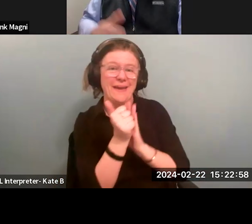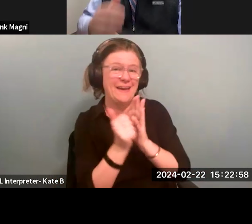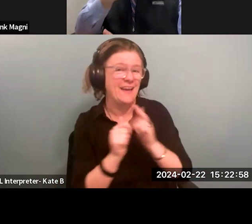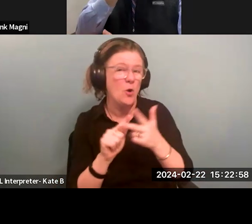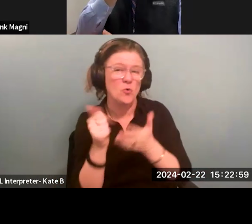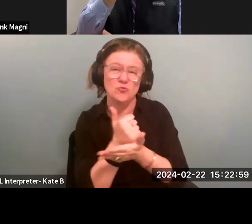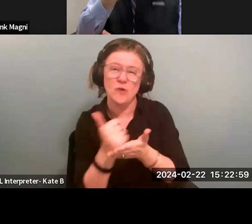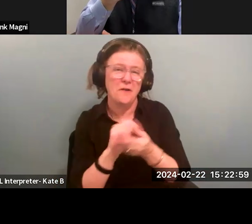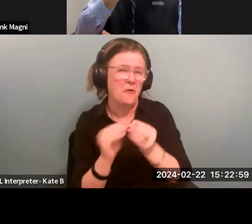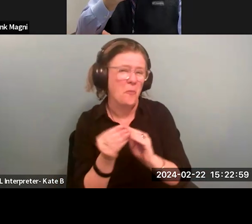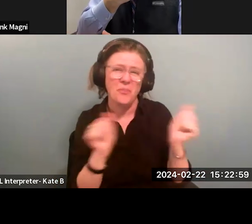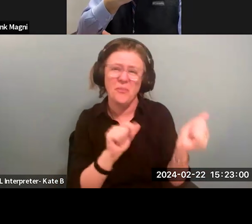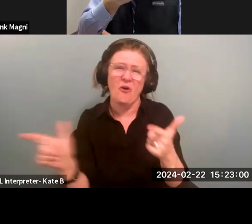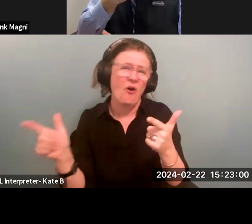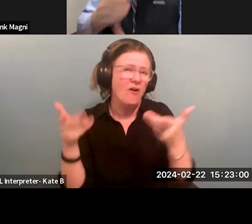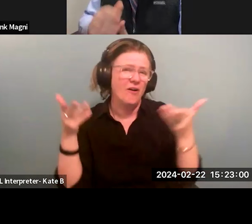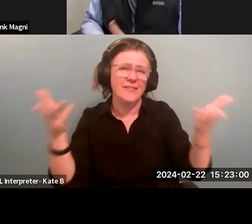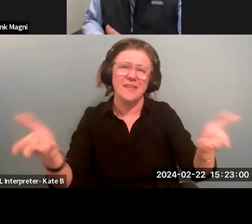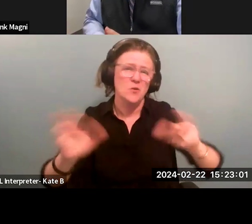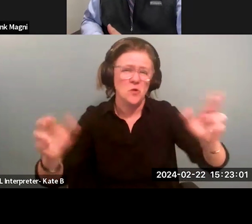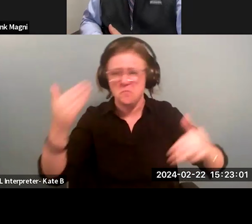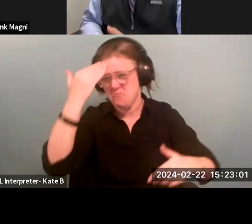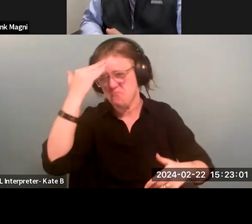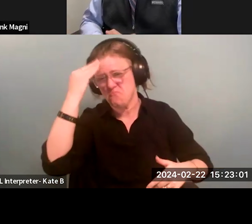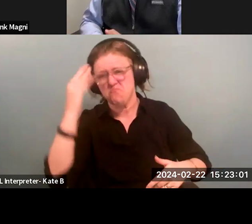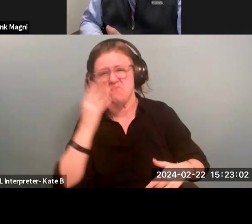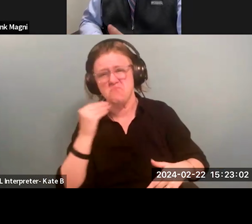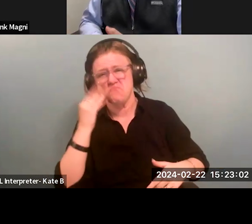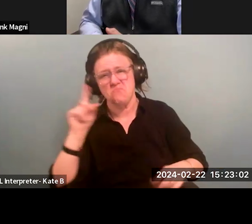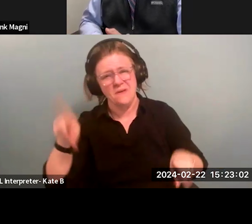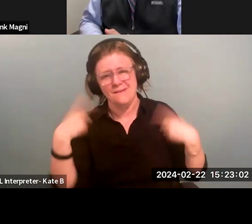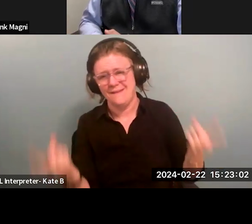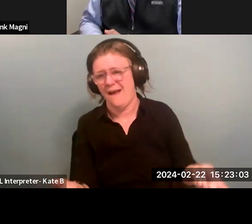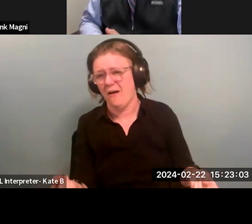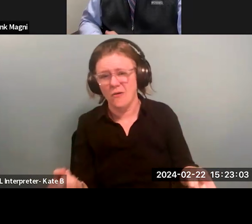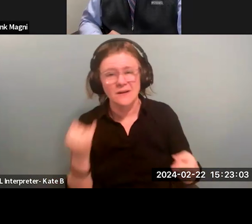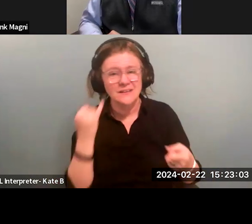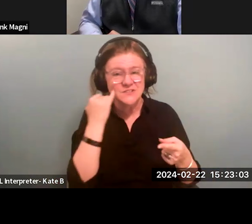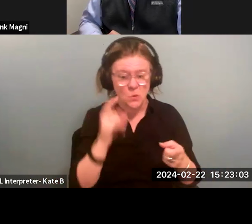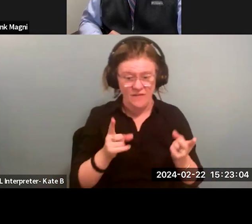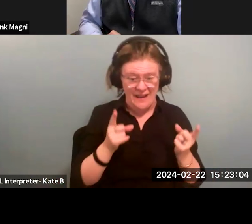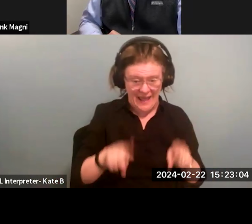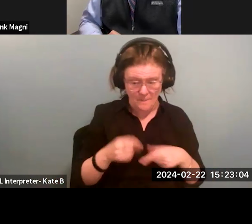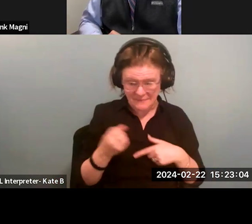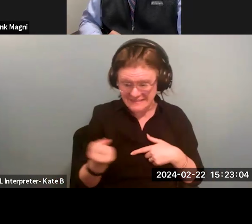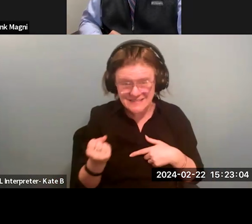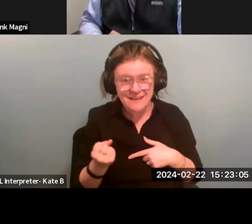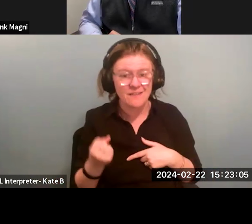they have someone available 24 hours a day, 7 days a week. So even if this happens on a Saturday or a Sunday,